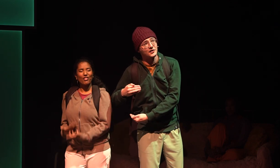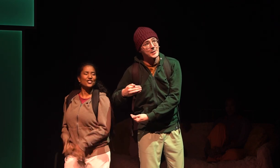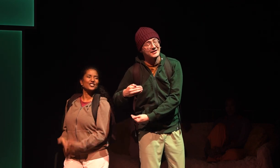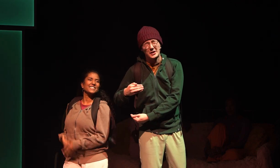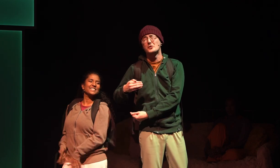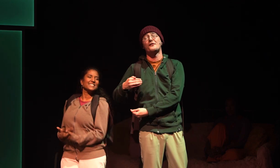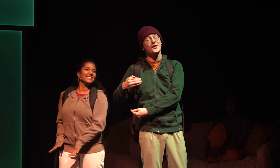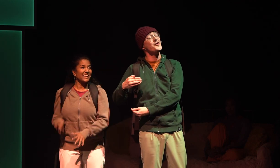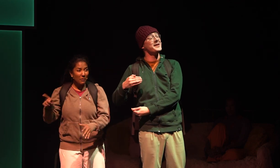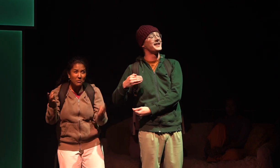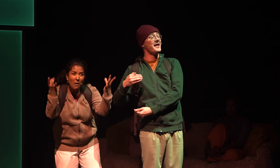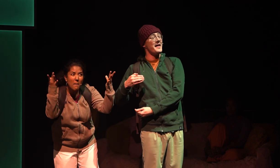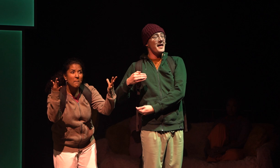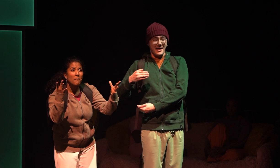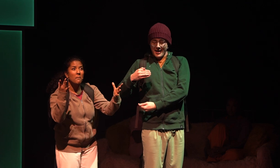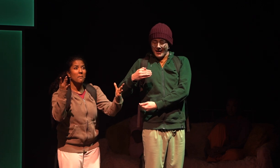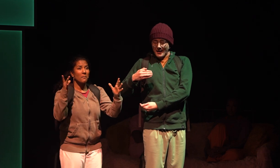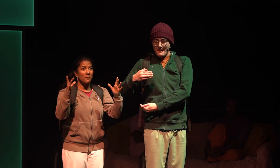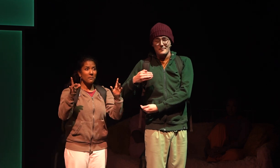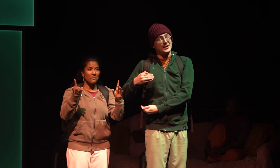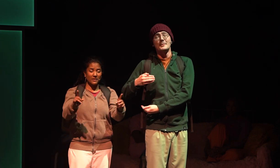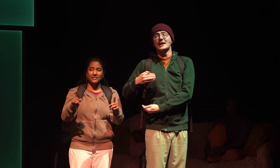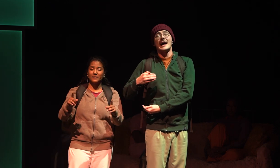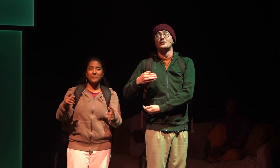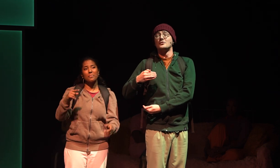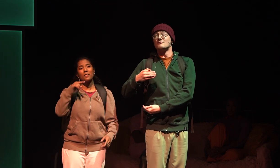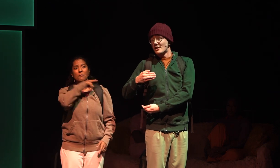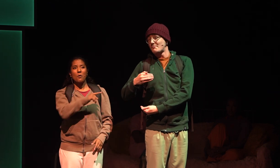the squits. He was fuming, but him and the lads would rip me